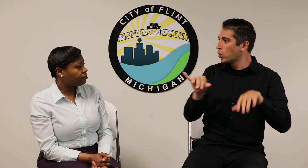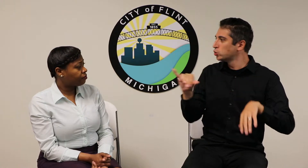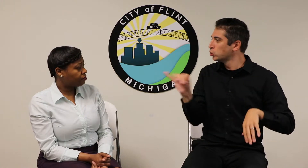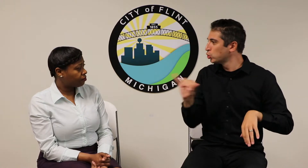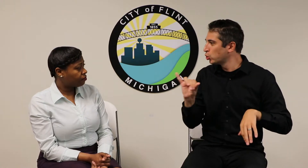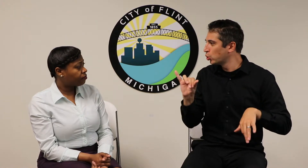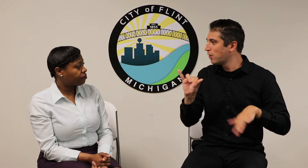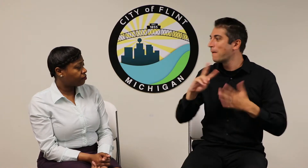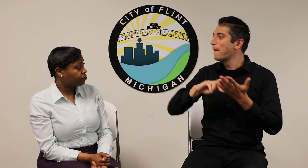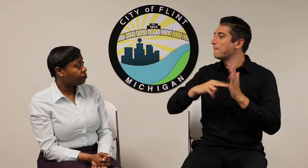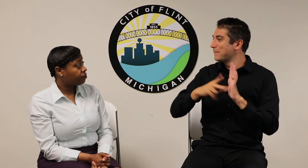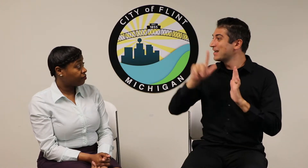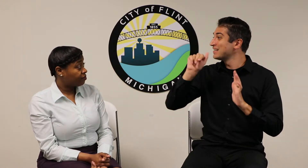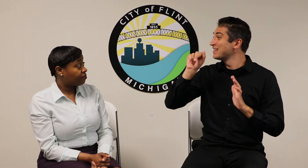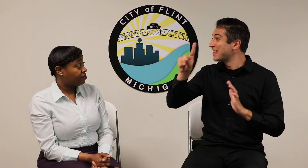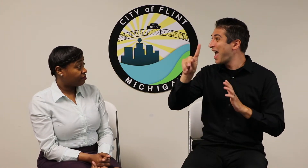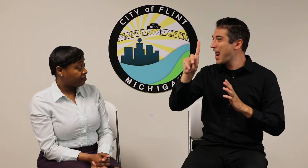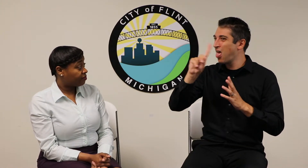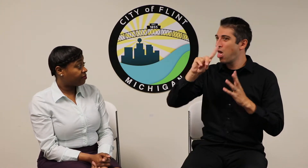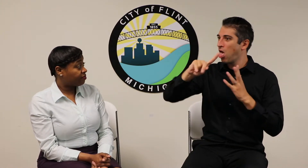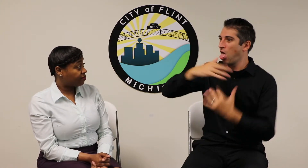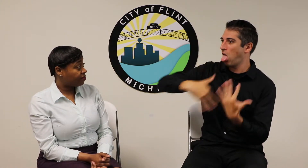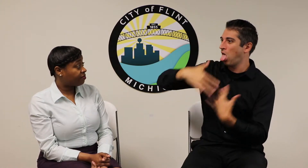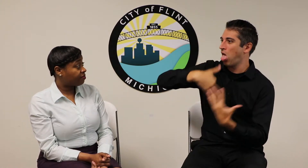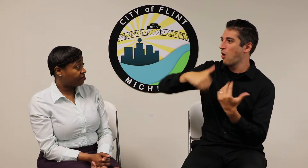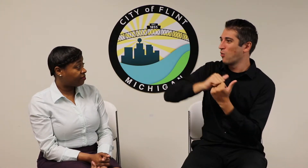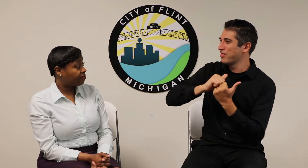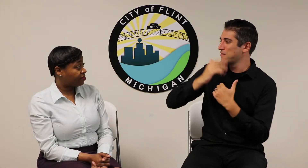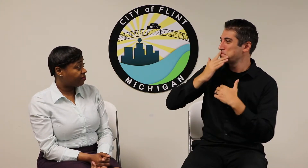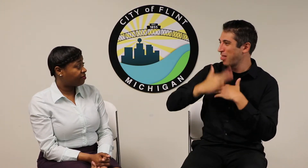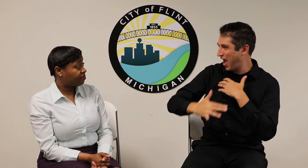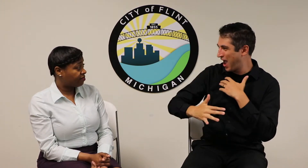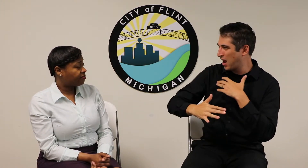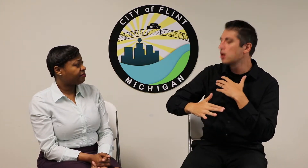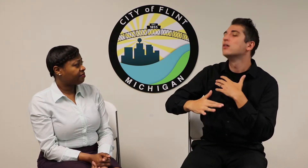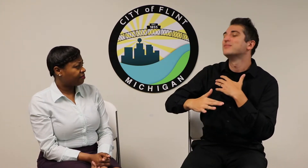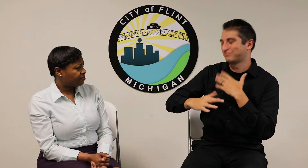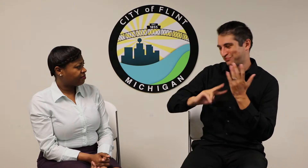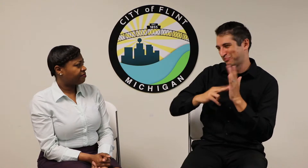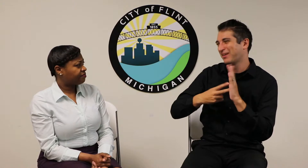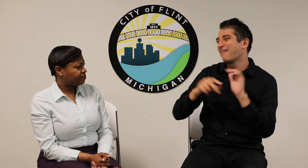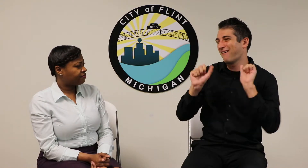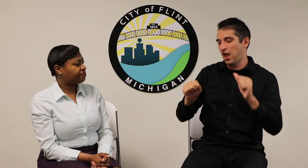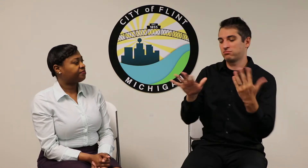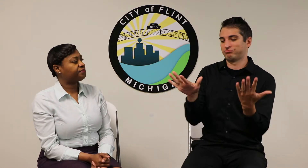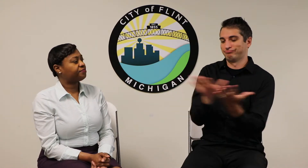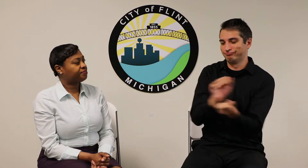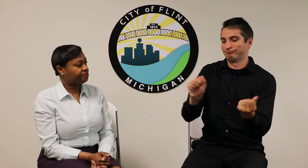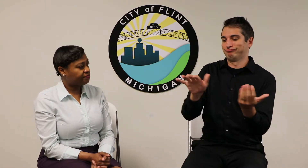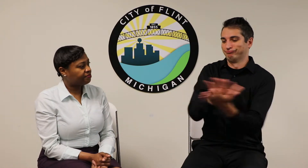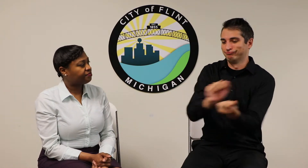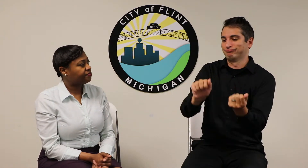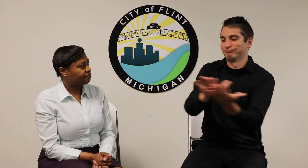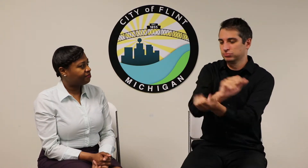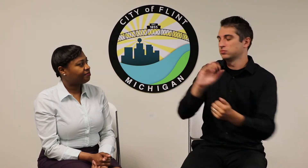that makes it available to do damage to cells. So this is, this is what one of my